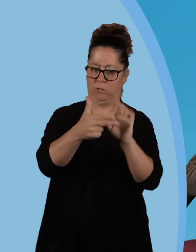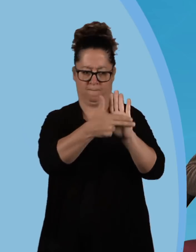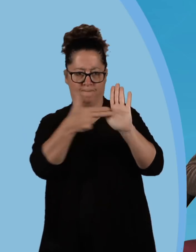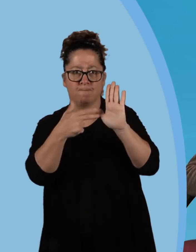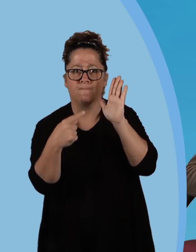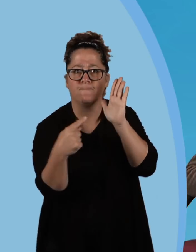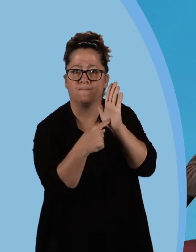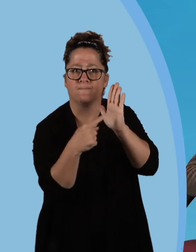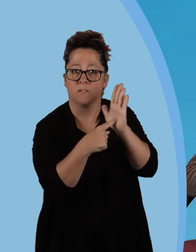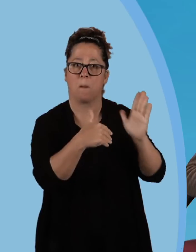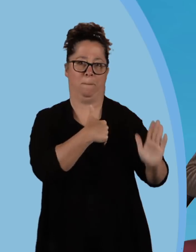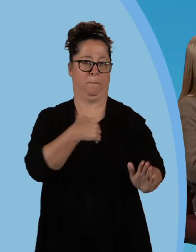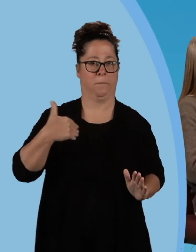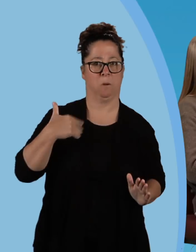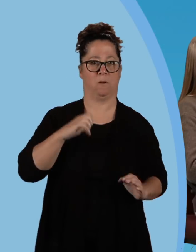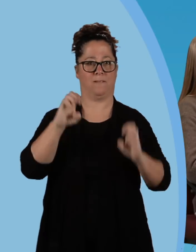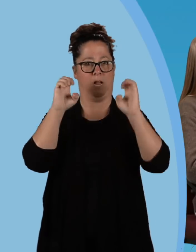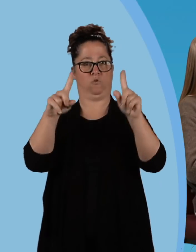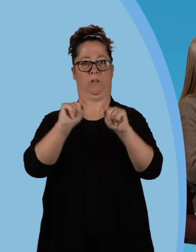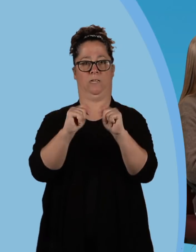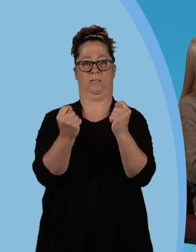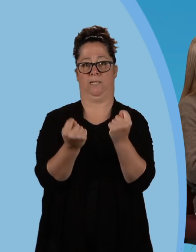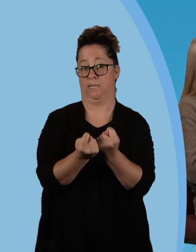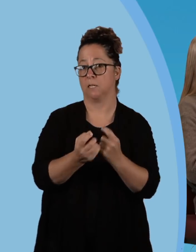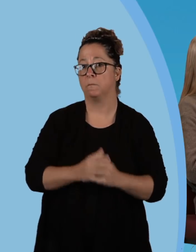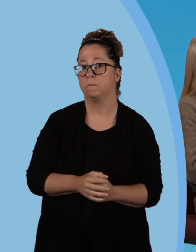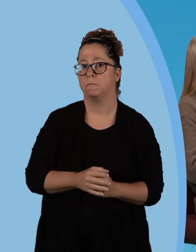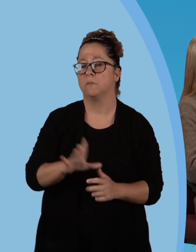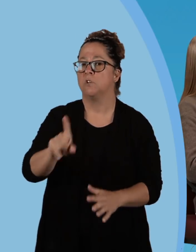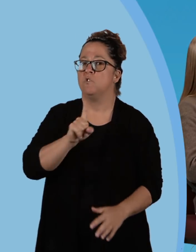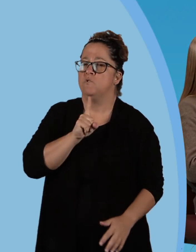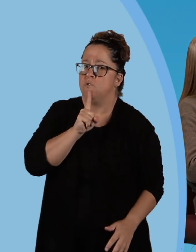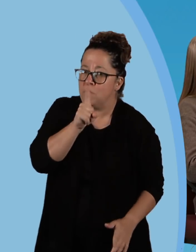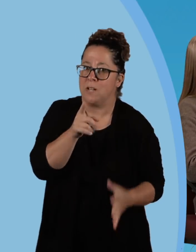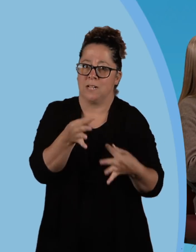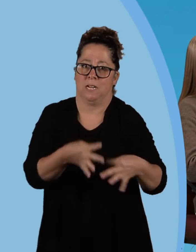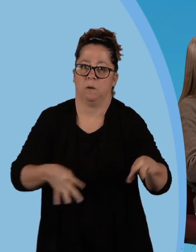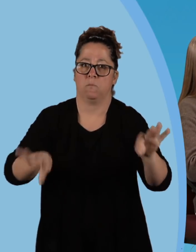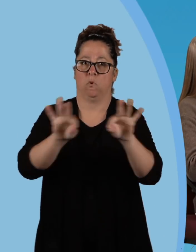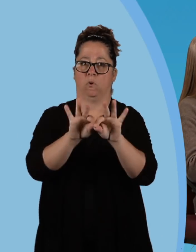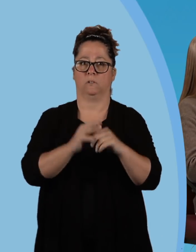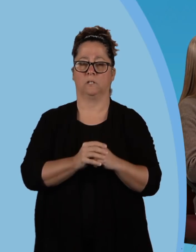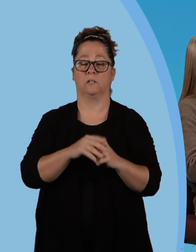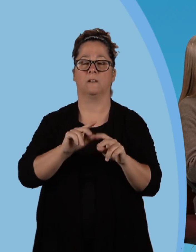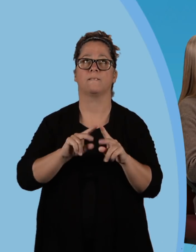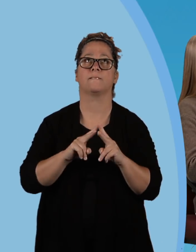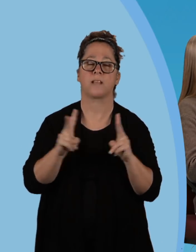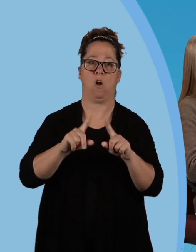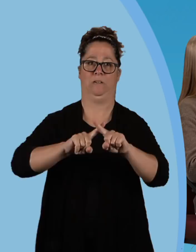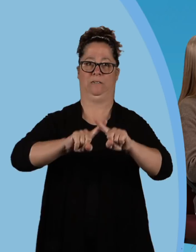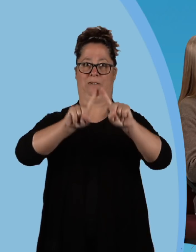or anything like that. And, as a related service provider, the interpreter is actually a legally defined member